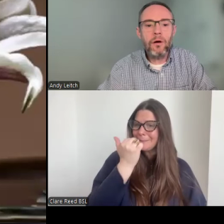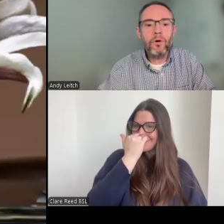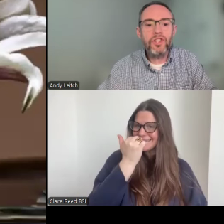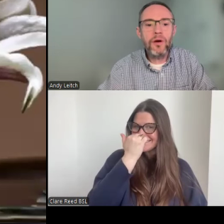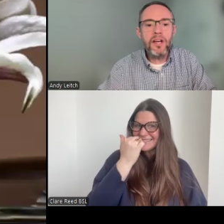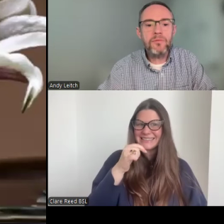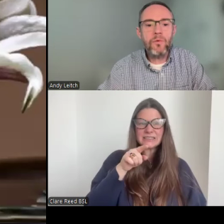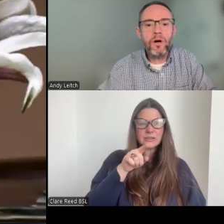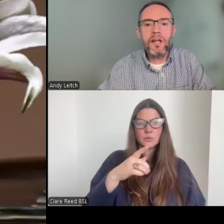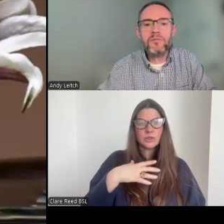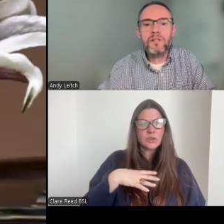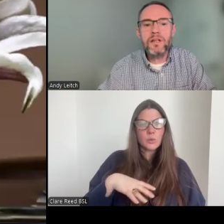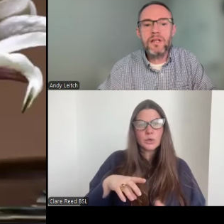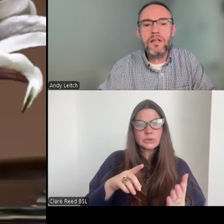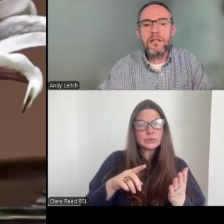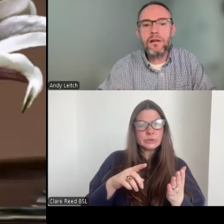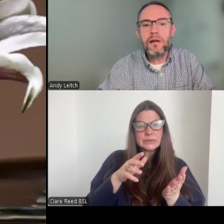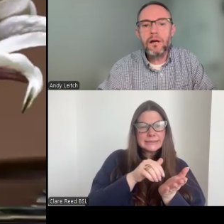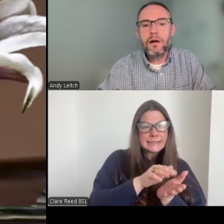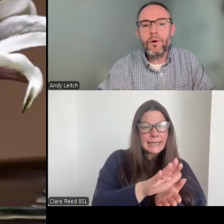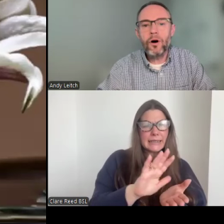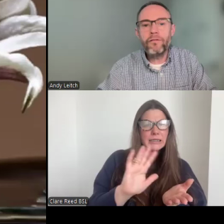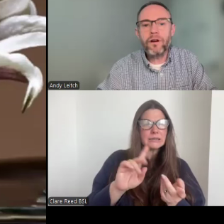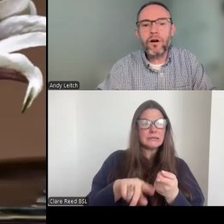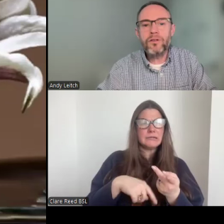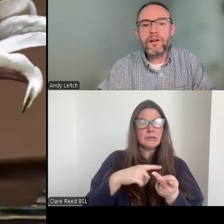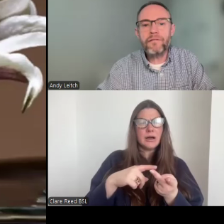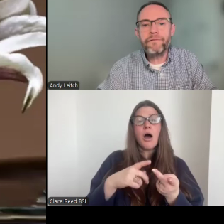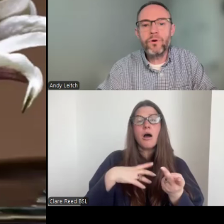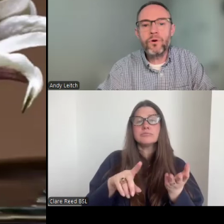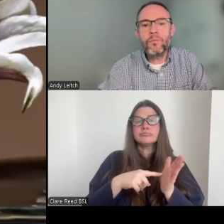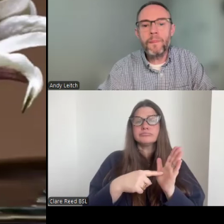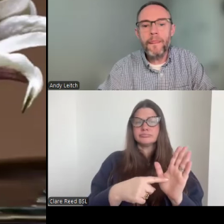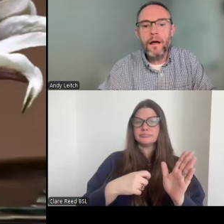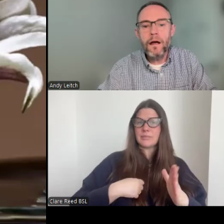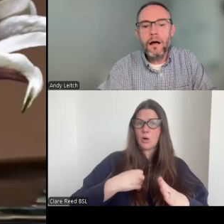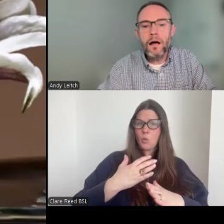I want to showcase my work and expertise. I want to offer a contact form.